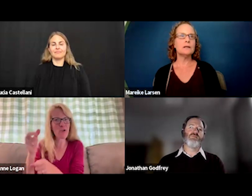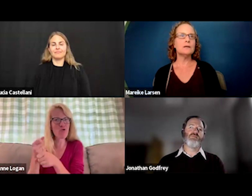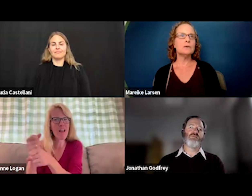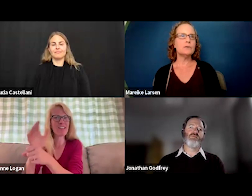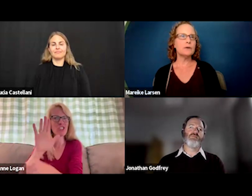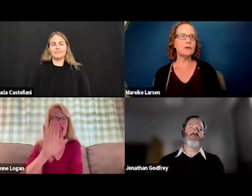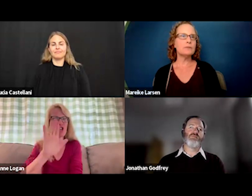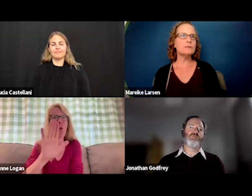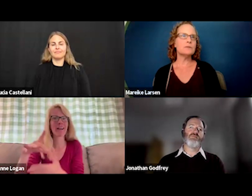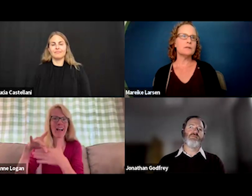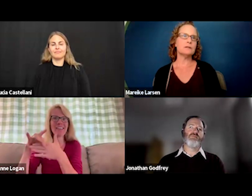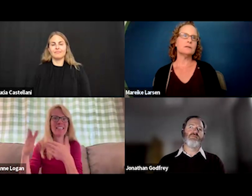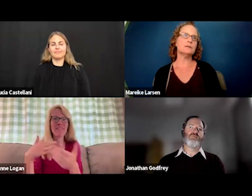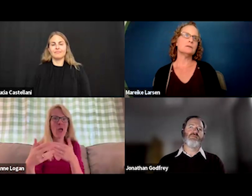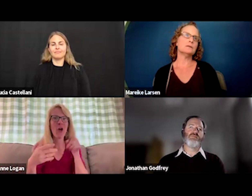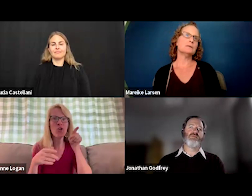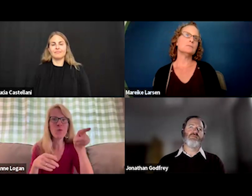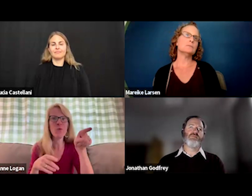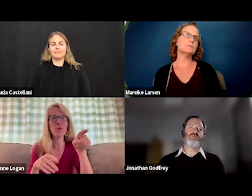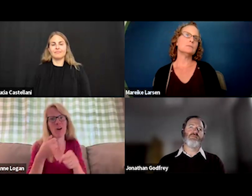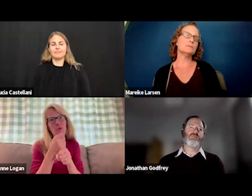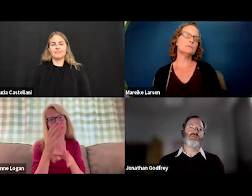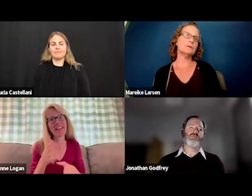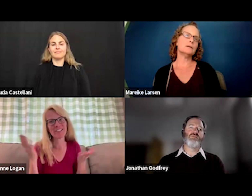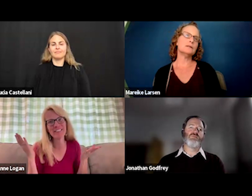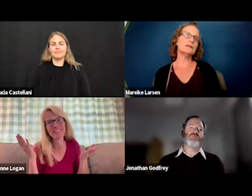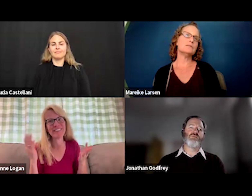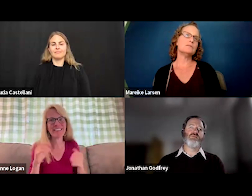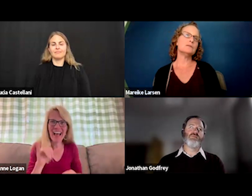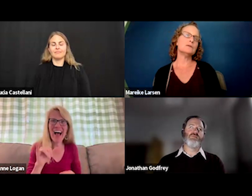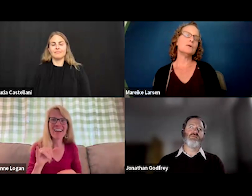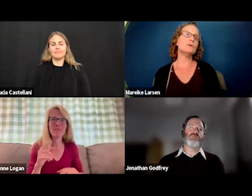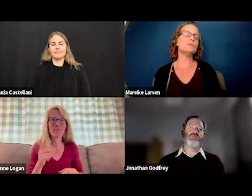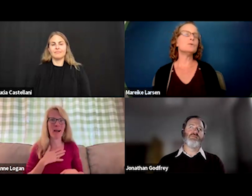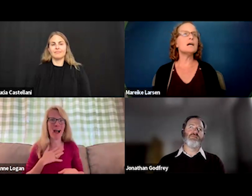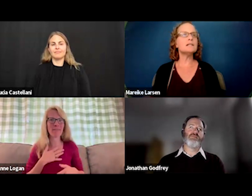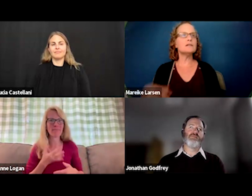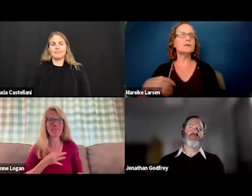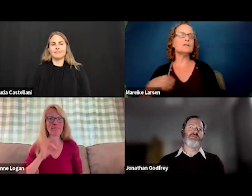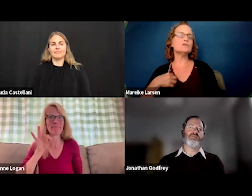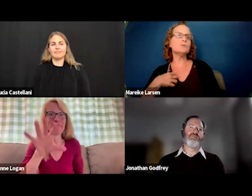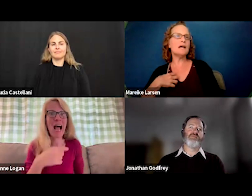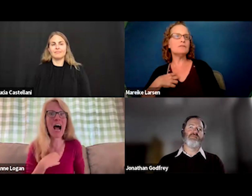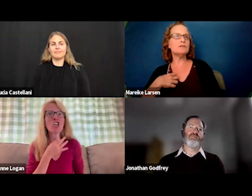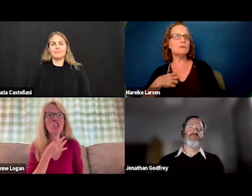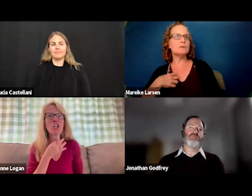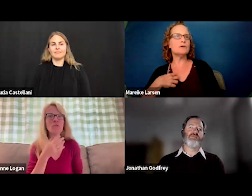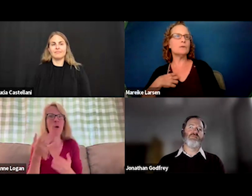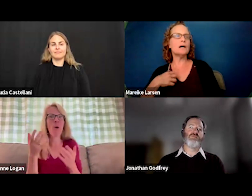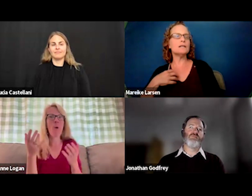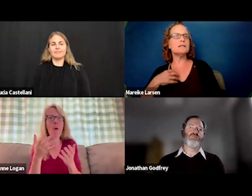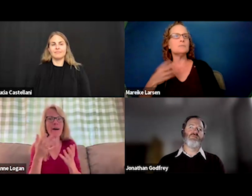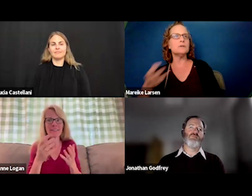a no-go for everything. If we're content creators, we have to create our own content,